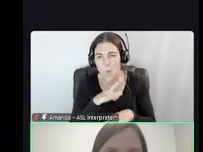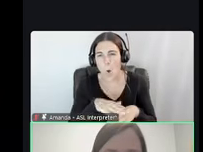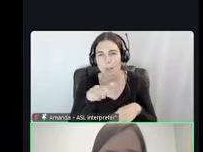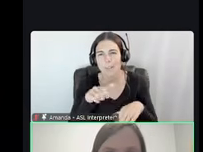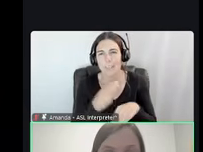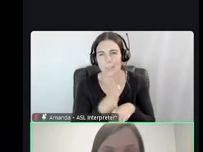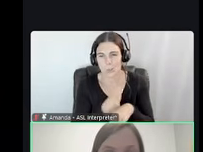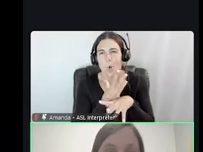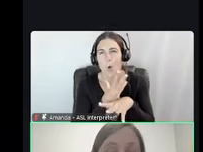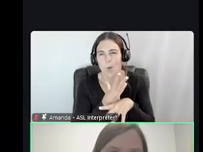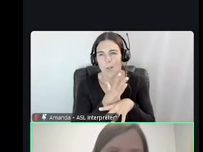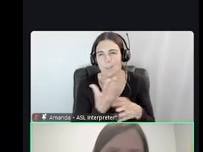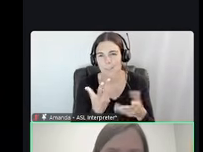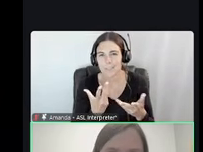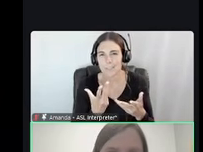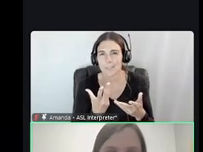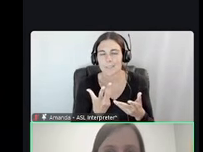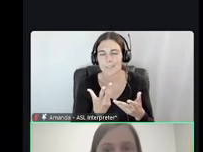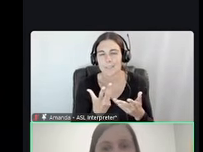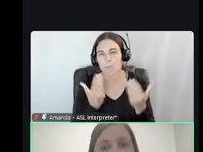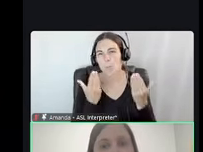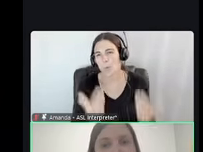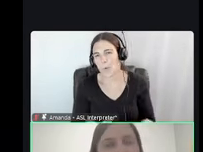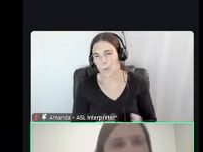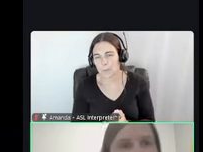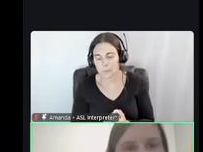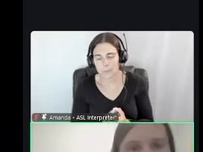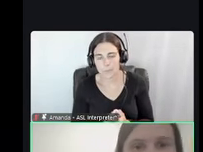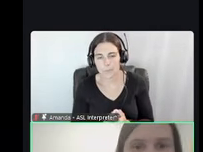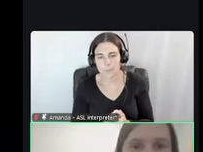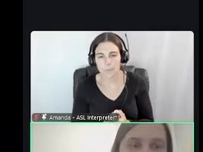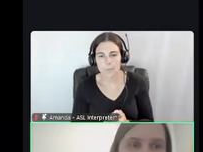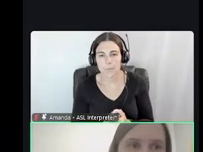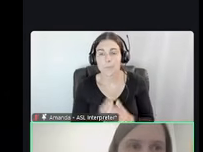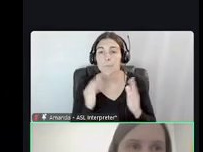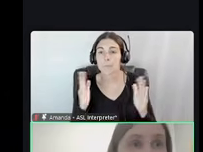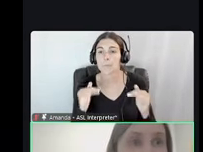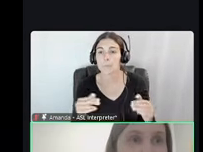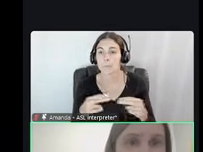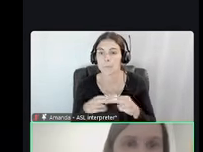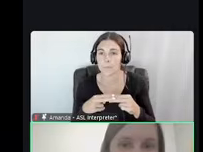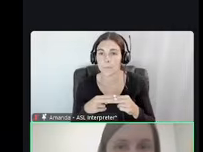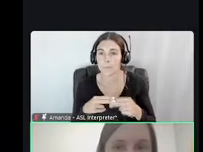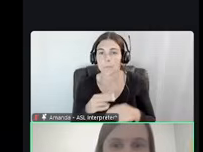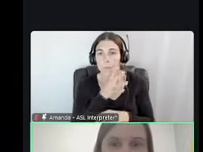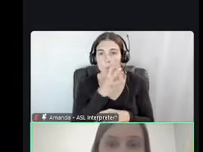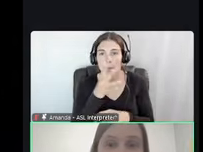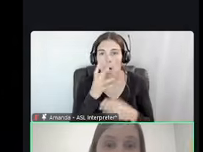do this with and to move forward. So if you move to the next slide, rural health transformation is